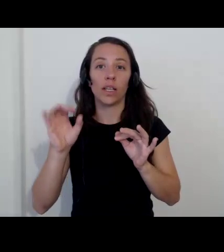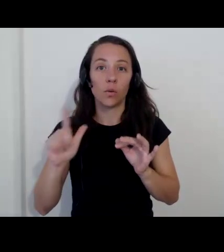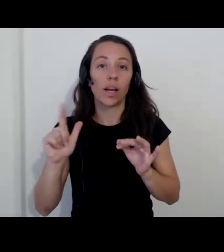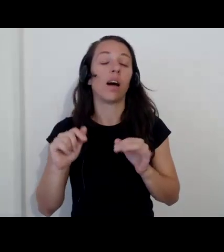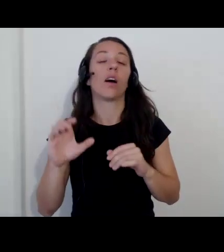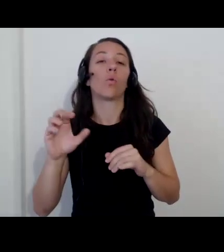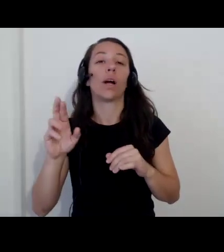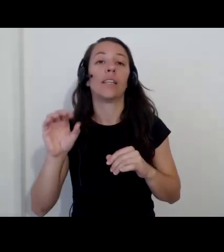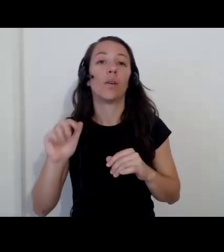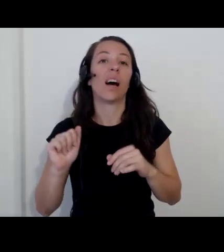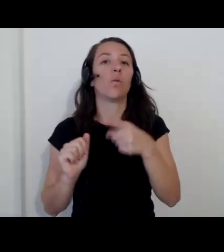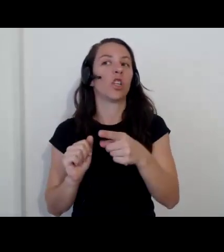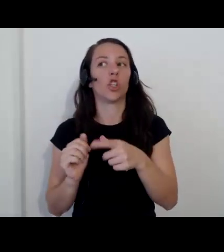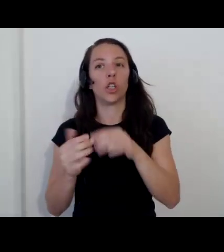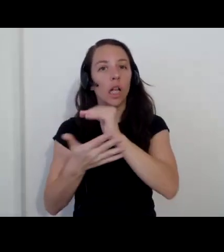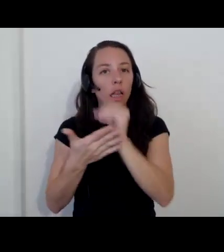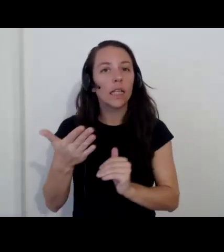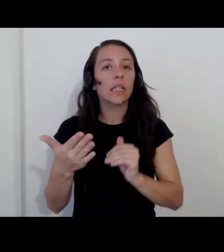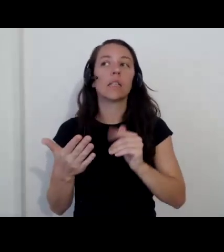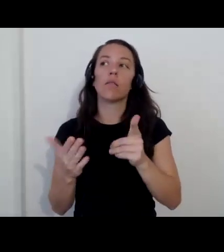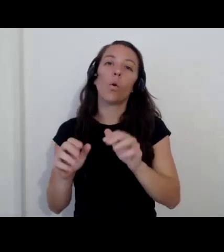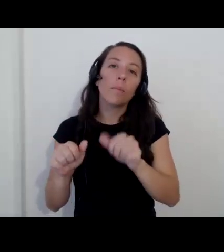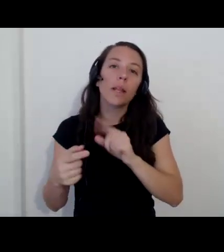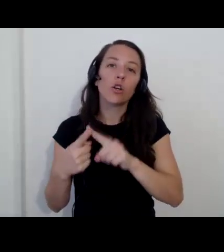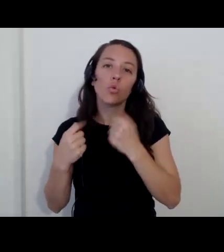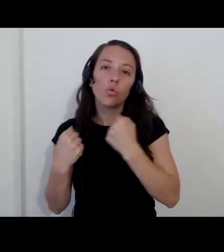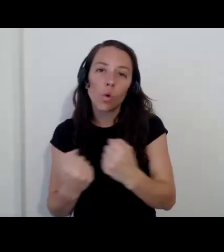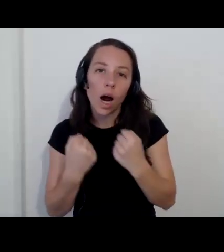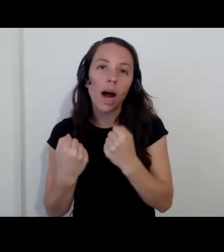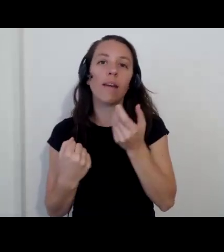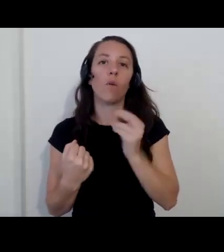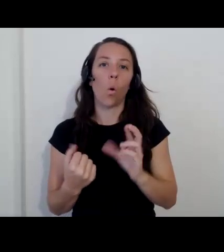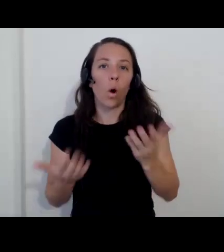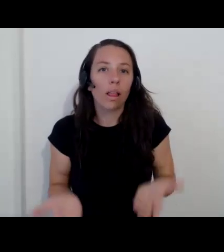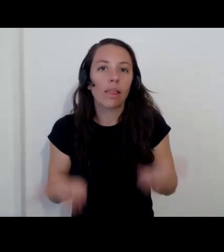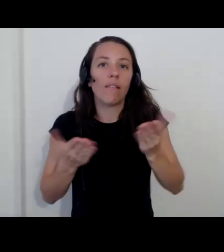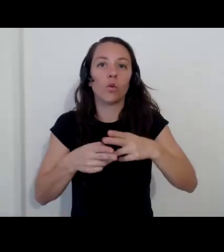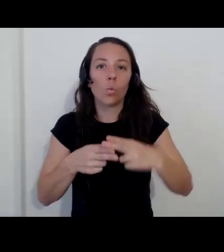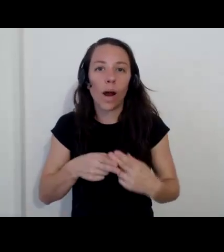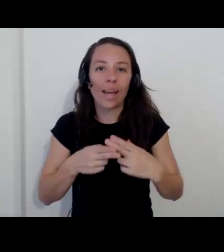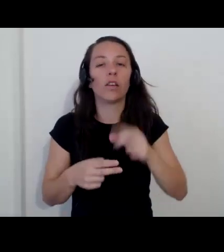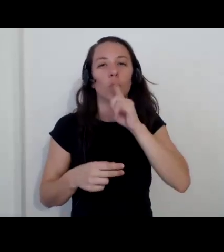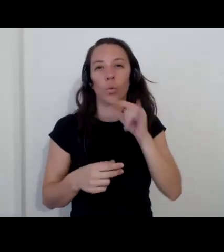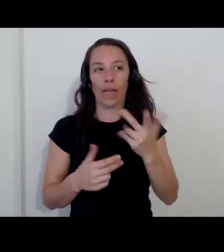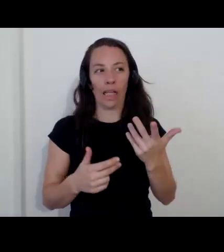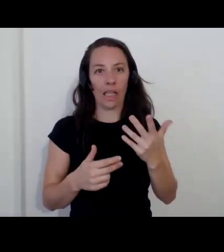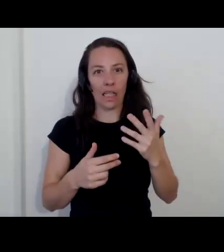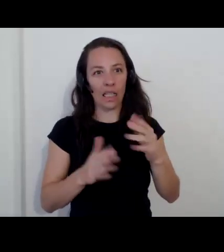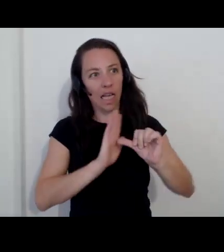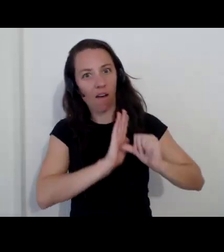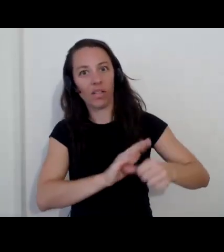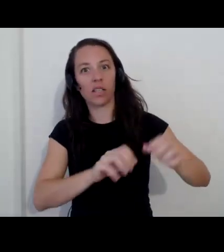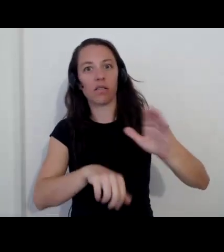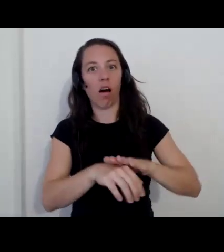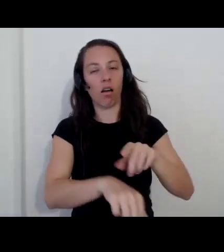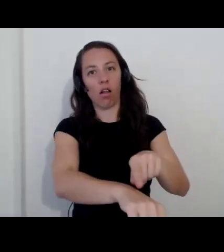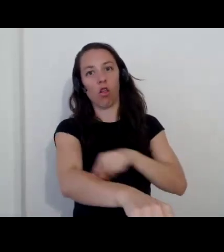There is this continuous emphasis on long enduring hours which undermines the recognition of general skill.